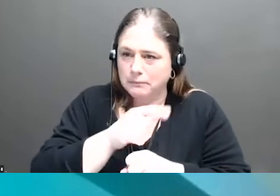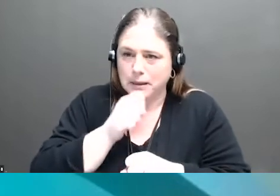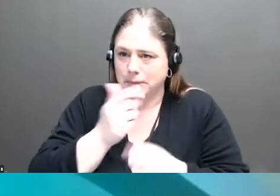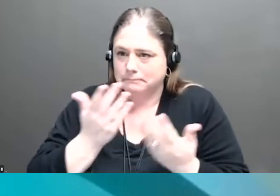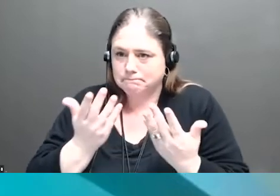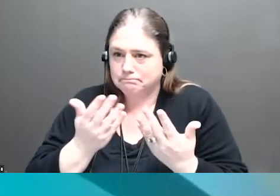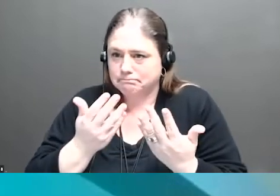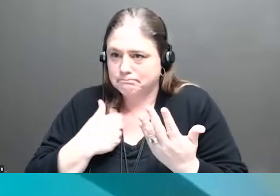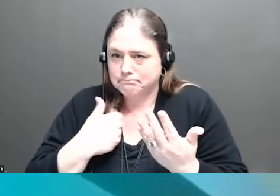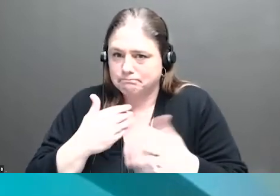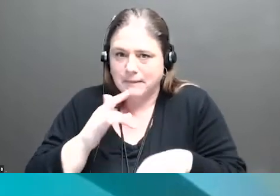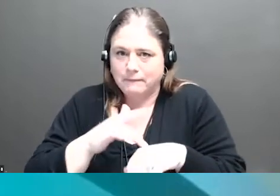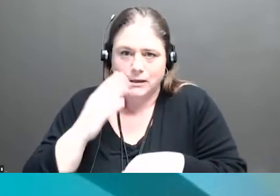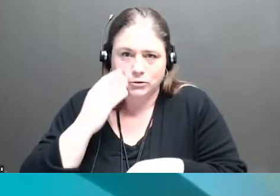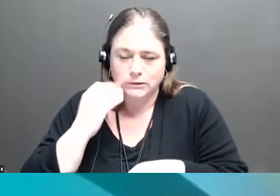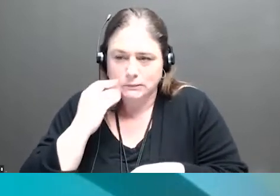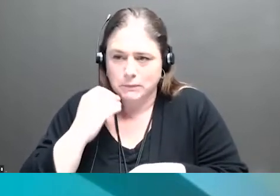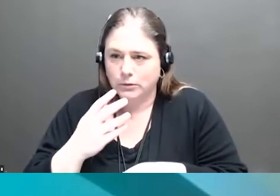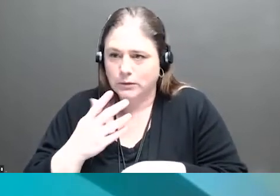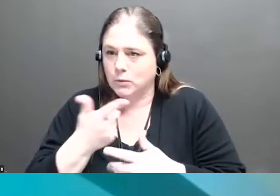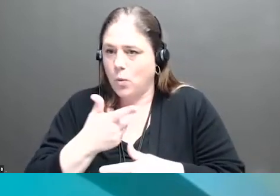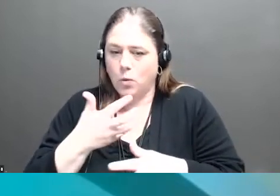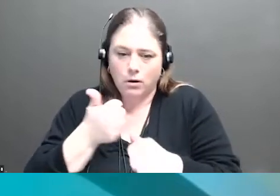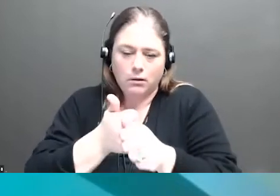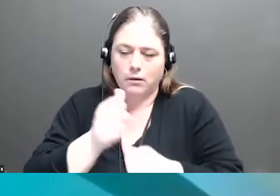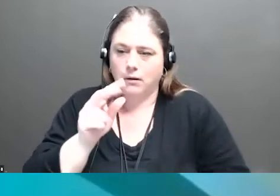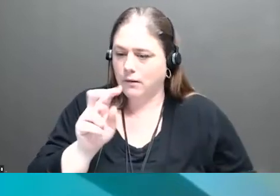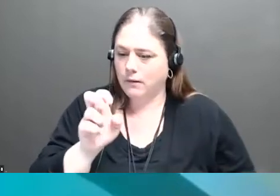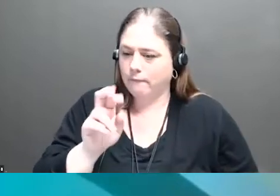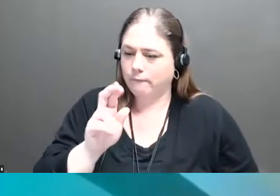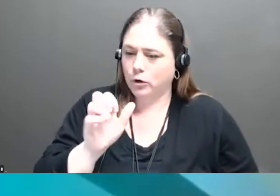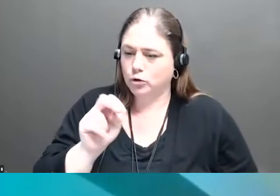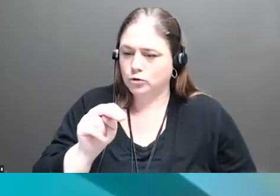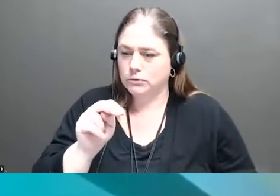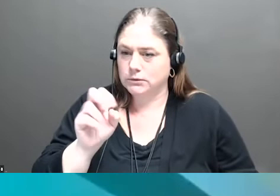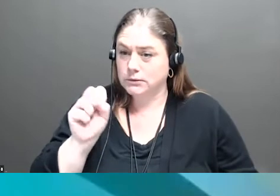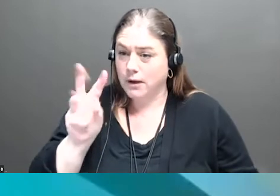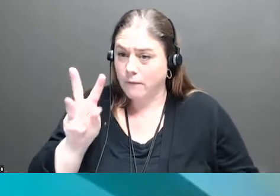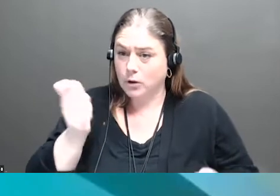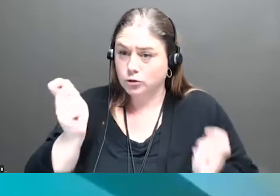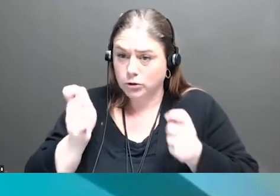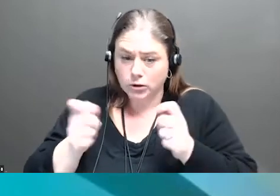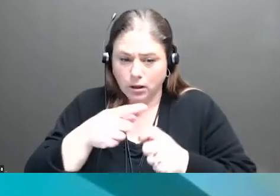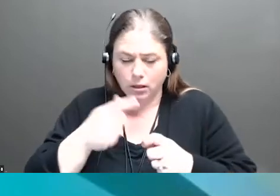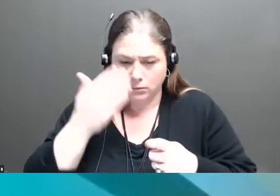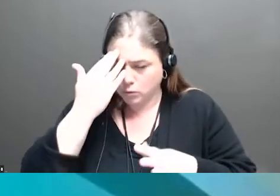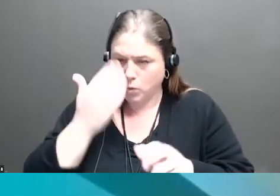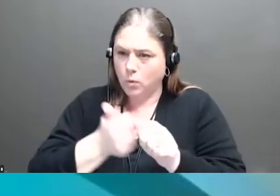the latest version of the software. Older job seekers find this especially challenging.